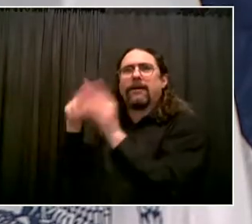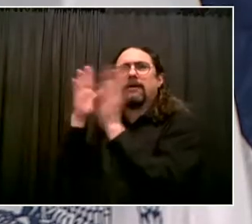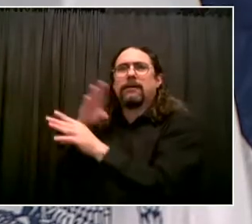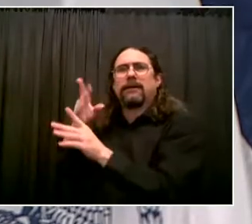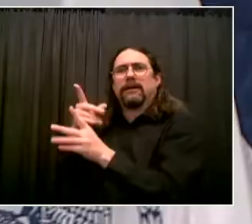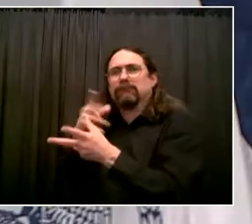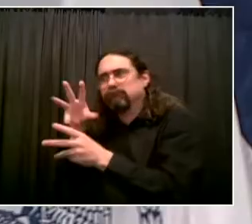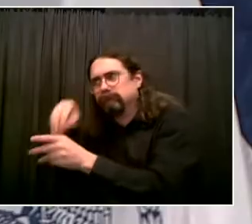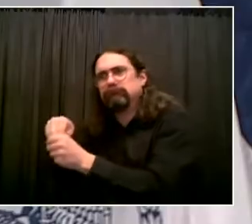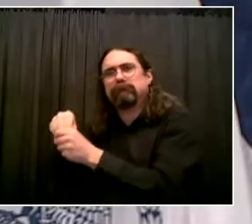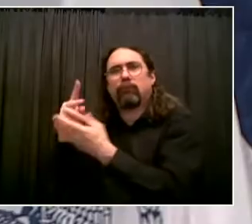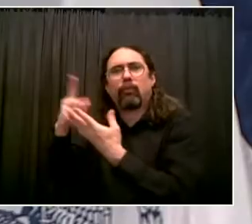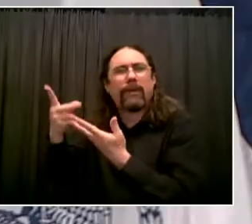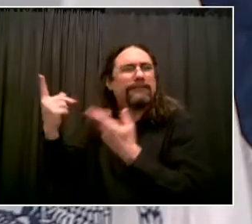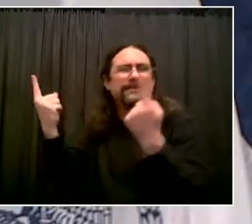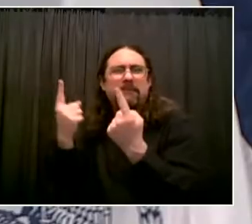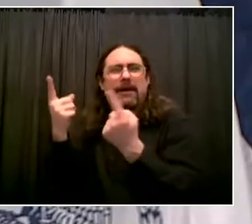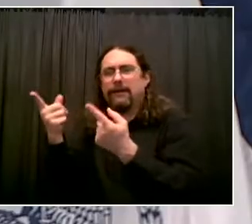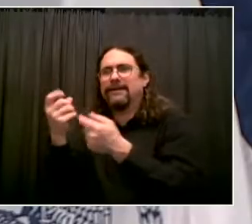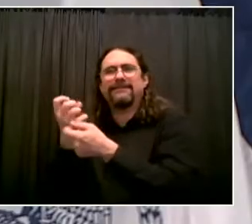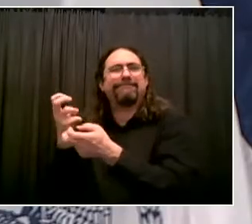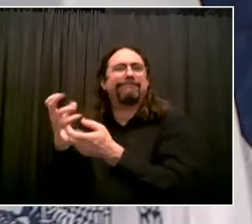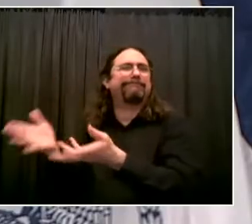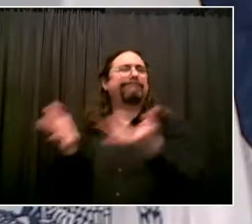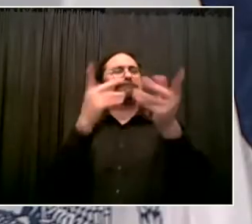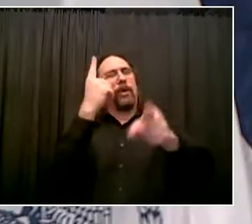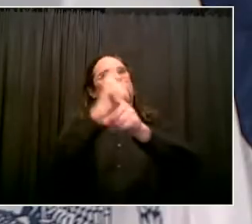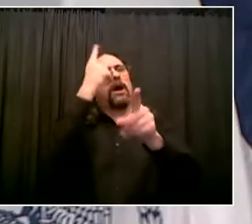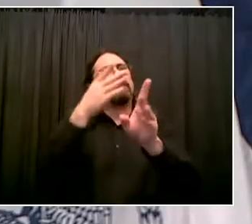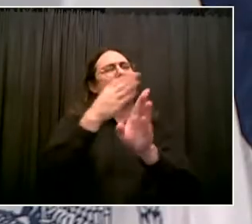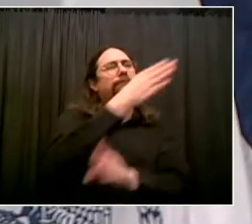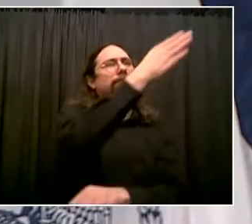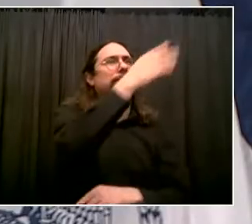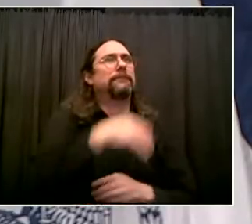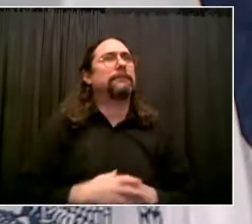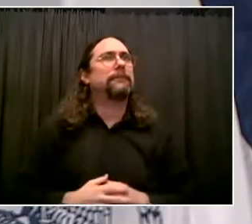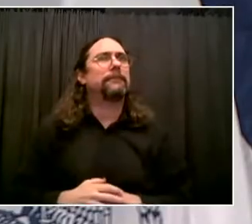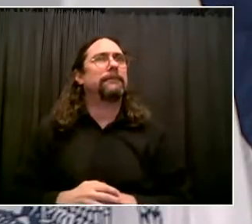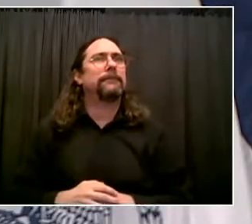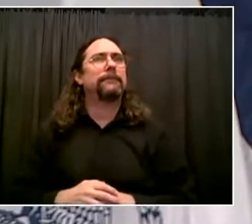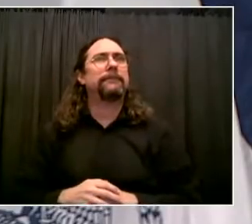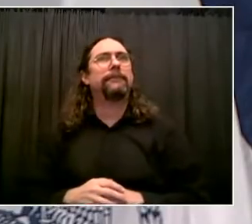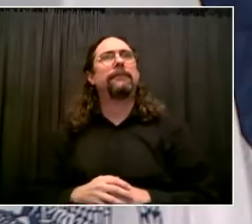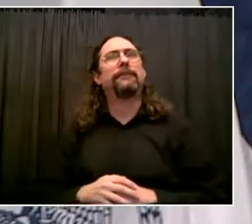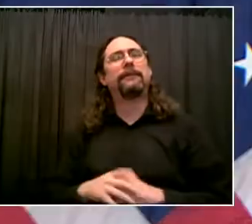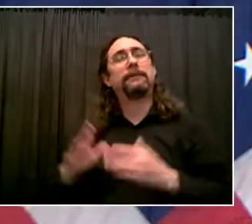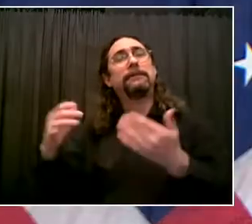FOR FORMAL POLICING. I THINK THIS IS MORE AND MORE WHAT THE FUTURE WILL BRING. AND I THINK THE BIDEN ADMINISTRATION IS RECOGNIZING IT AND PUTTING